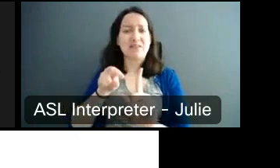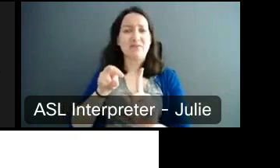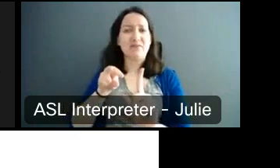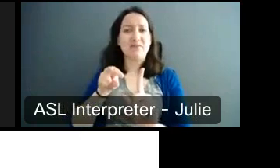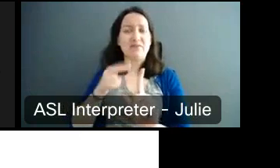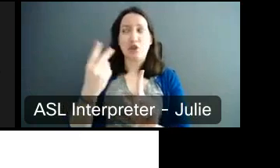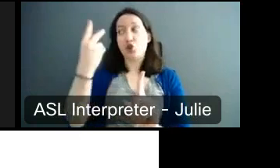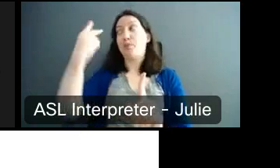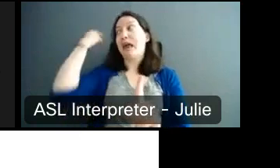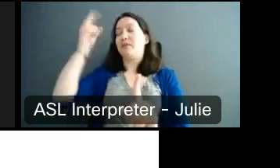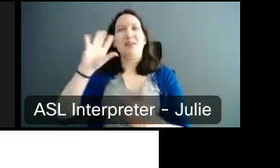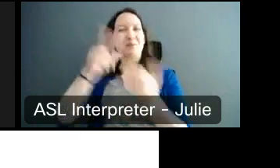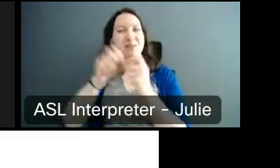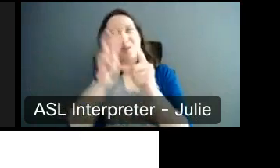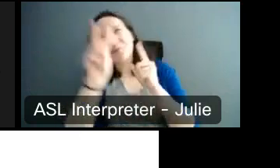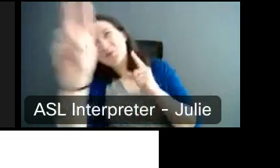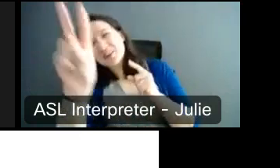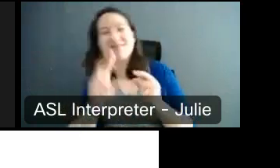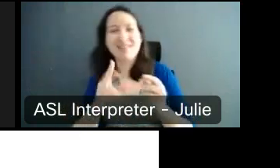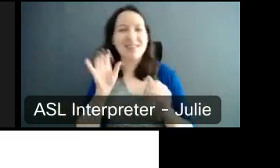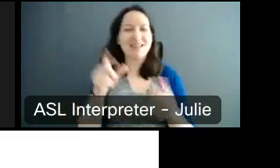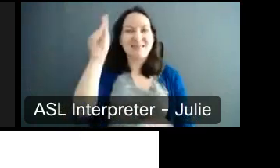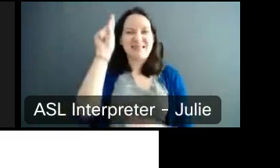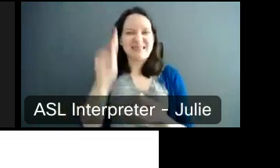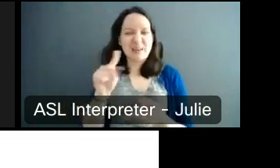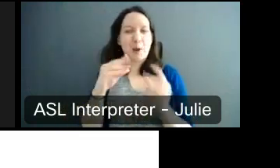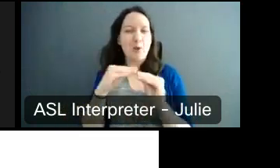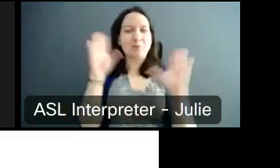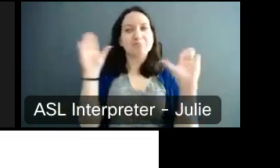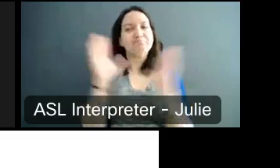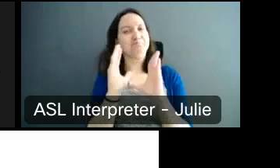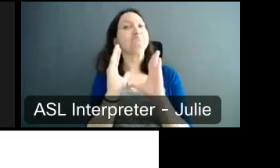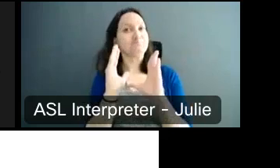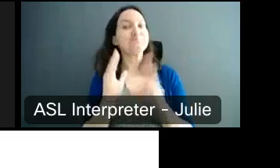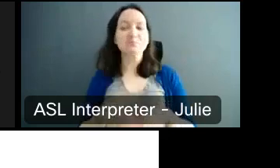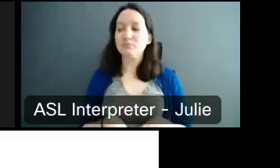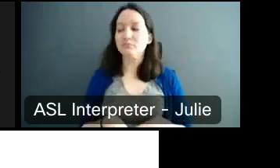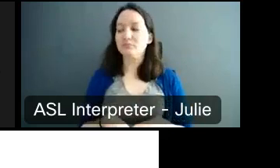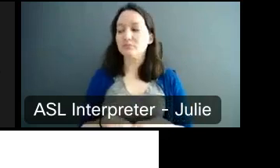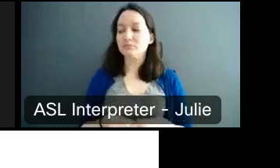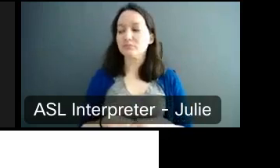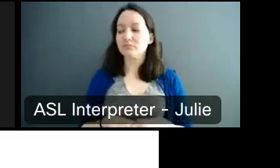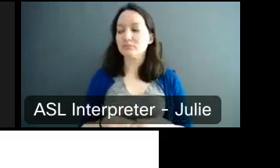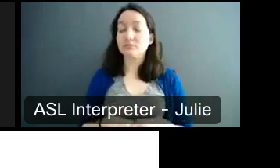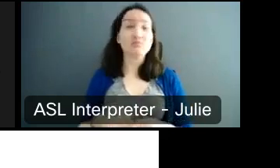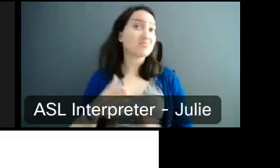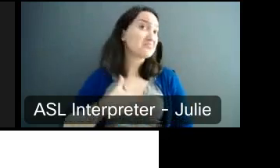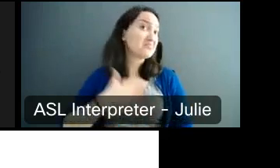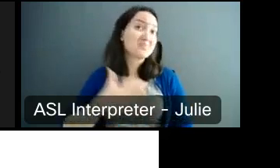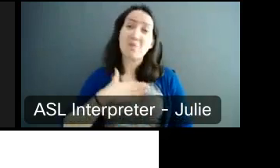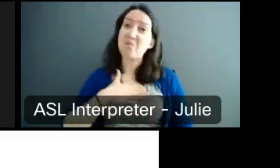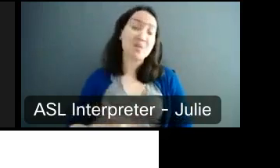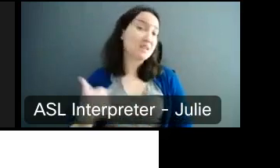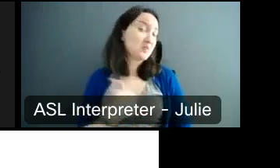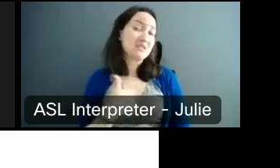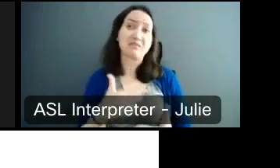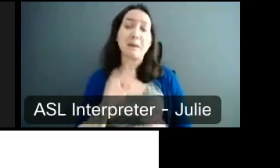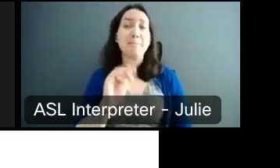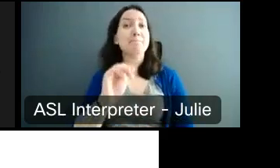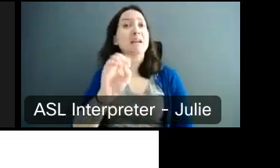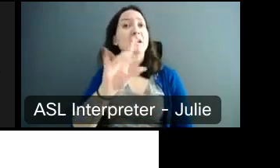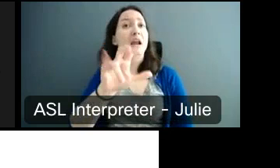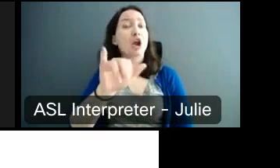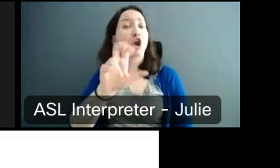Uh, model it, it narrows it down a little bit more. So, um, we're happy to do it. We, we're our, our Medicare advantage membership in.